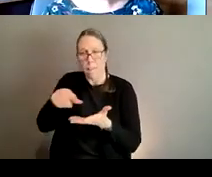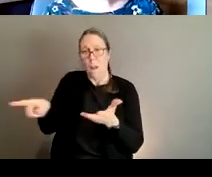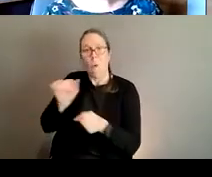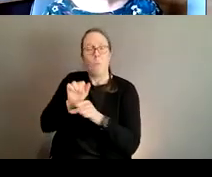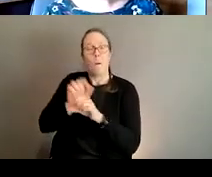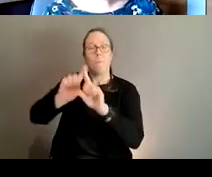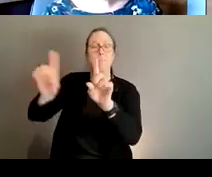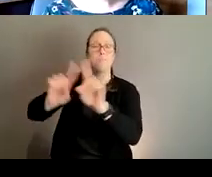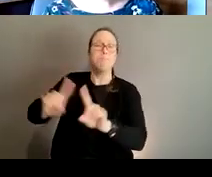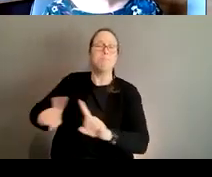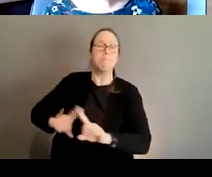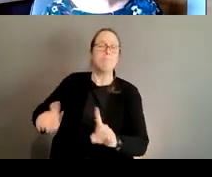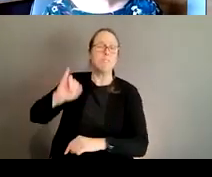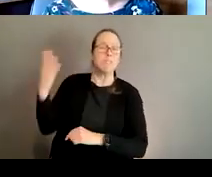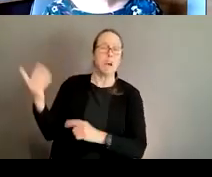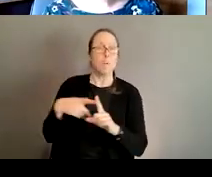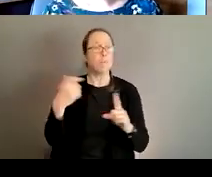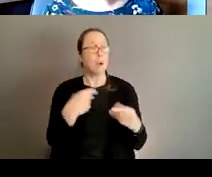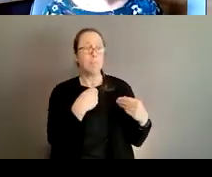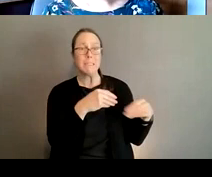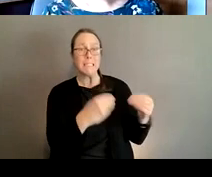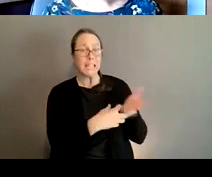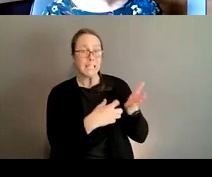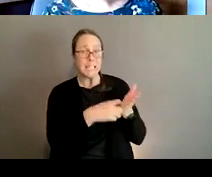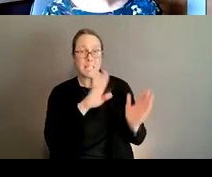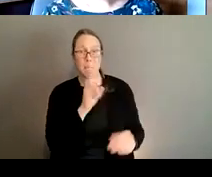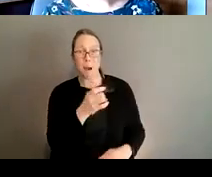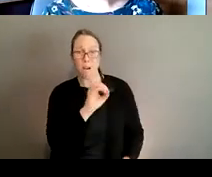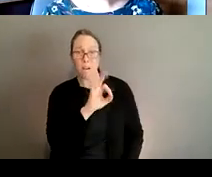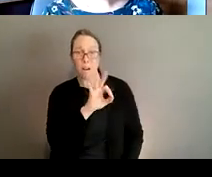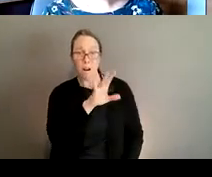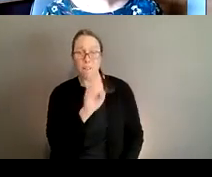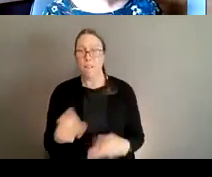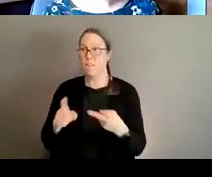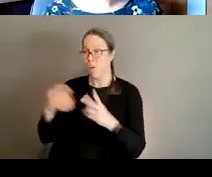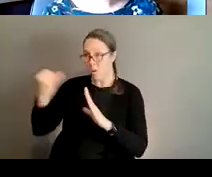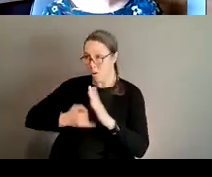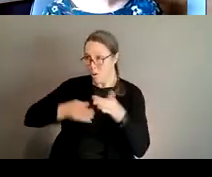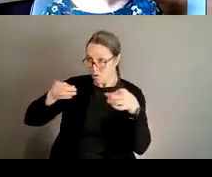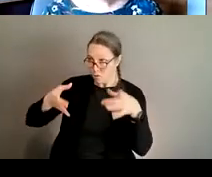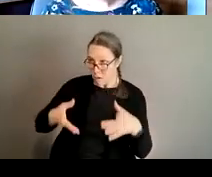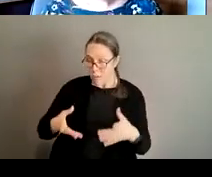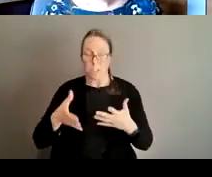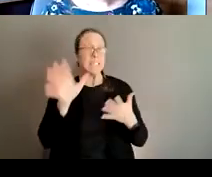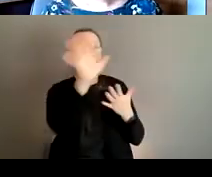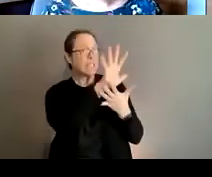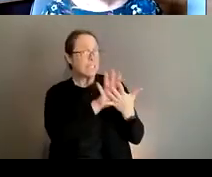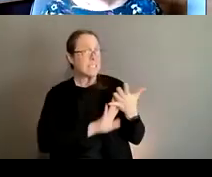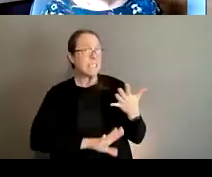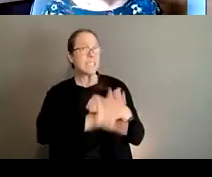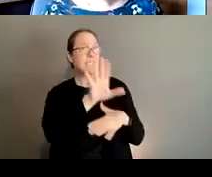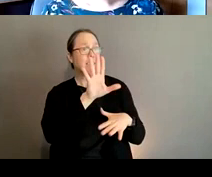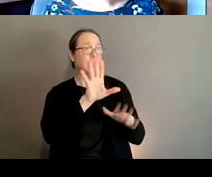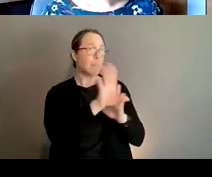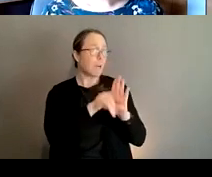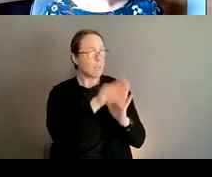different jobs from box office to artistic direction, to scenic design, to arts education